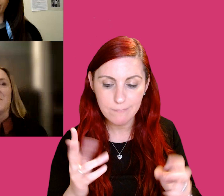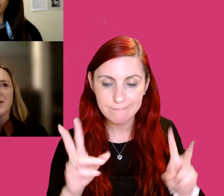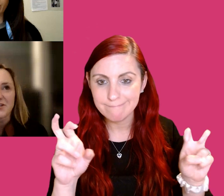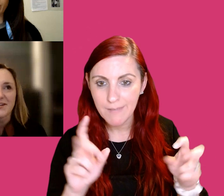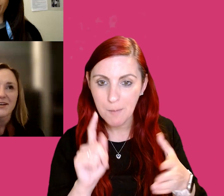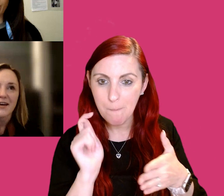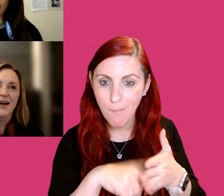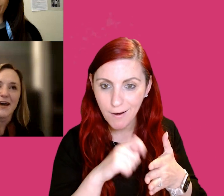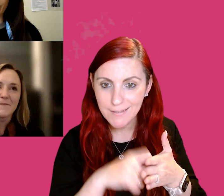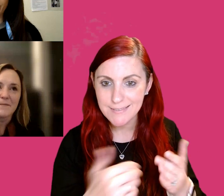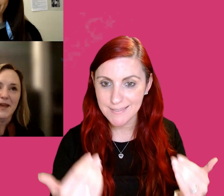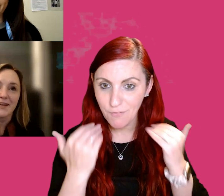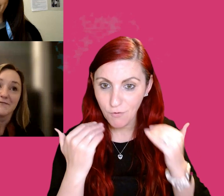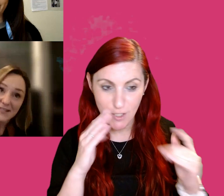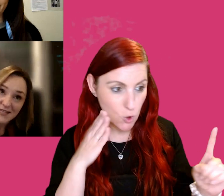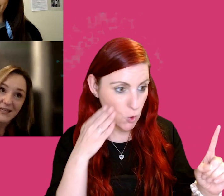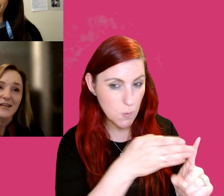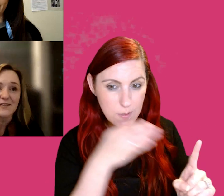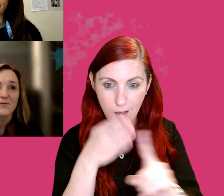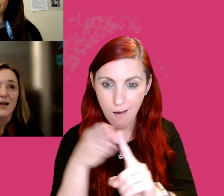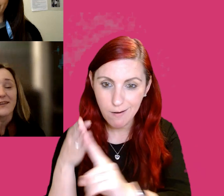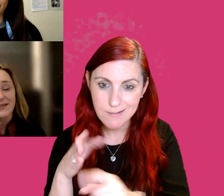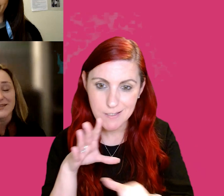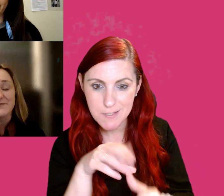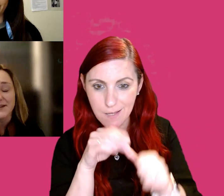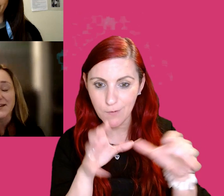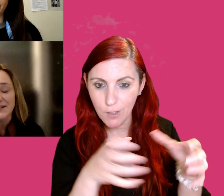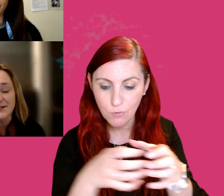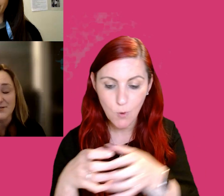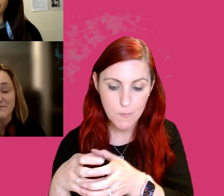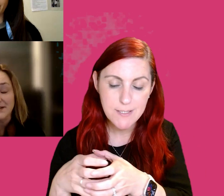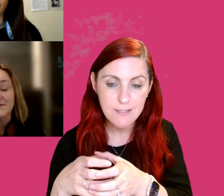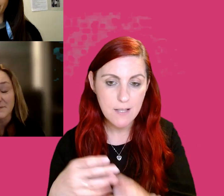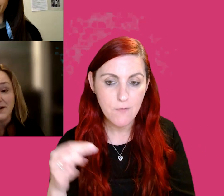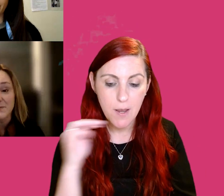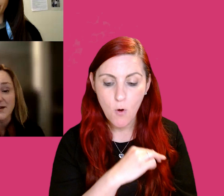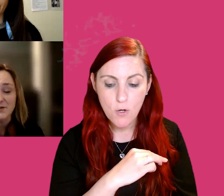information um and investing in that as well that's something that's that's that might might